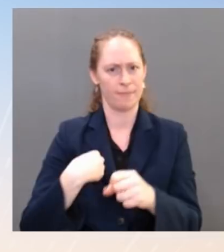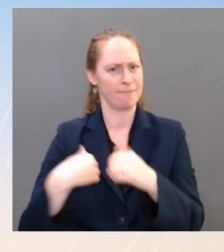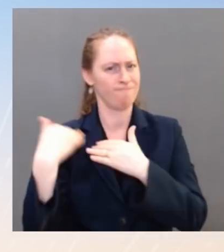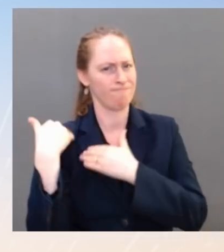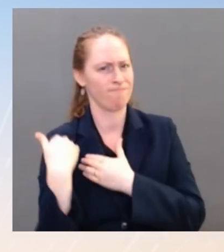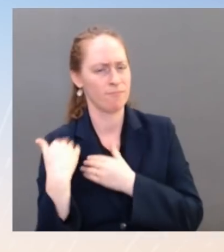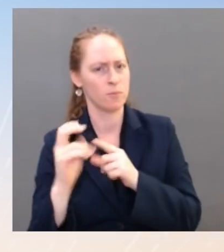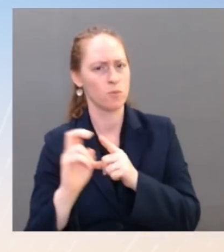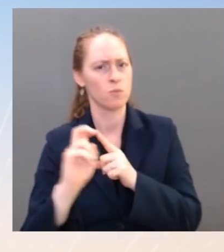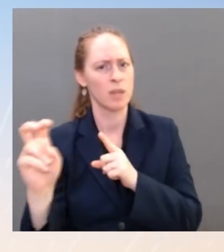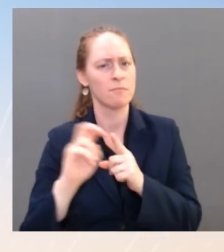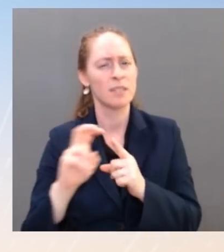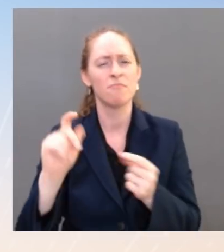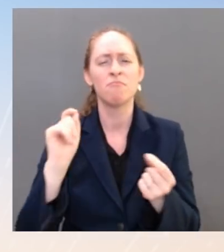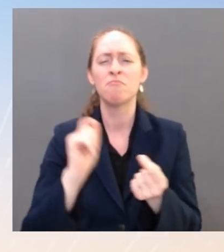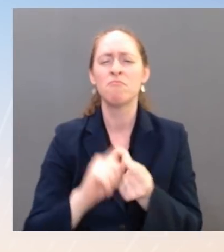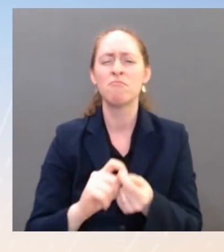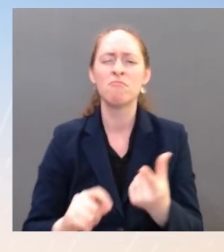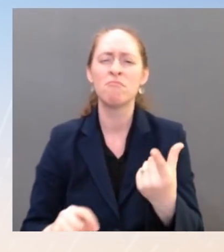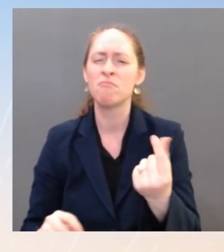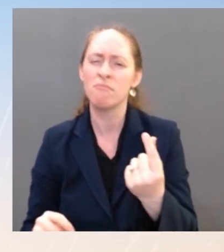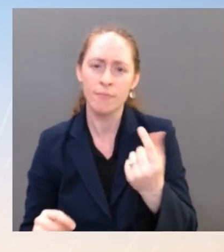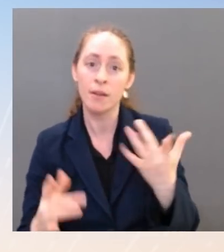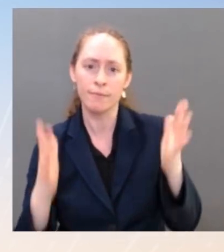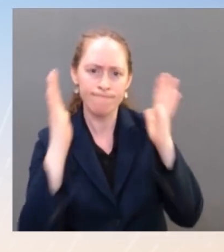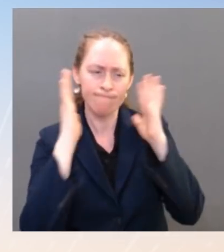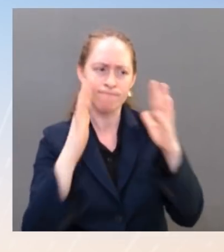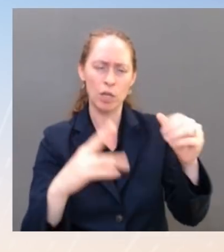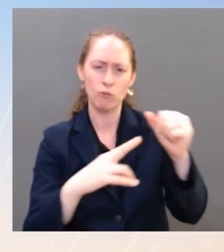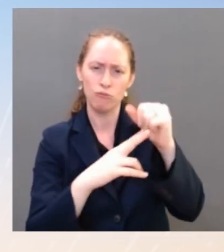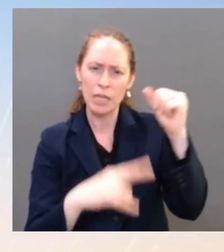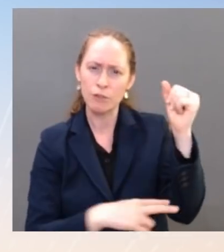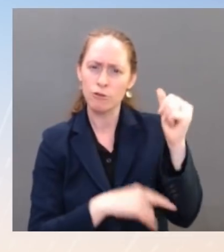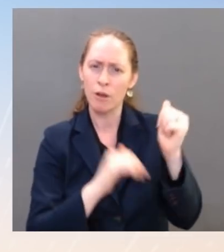which marks the largest investment in bridges since the Interstate Highway System, was created.